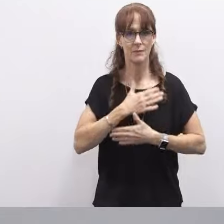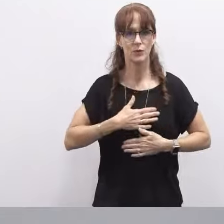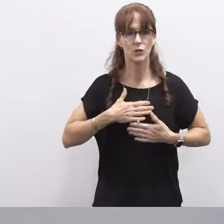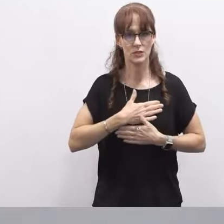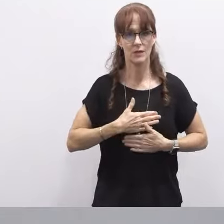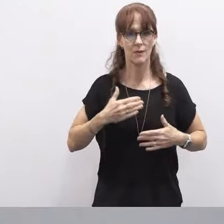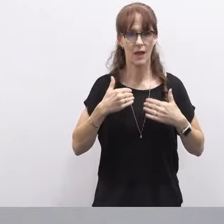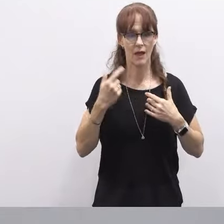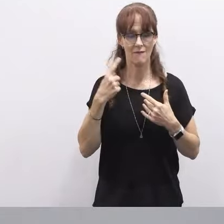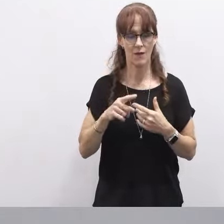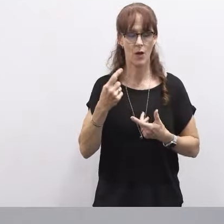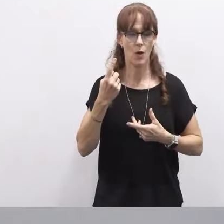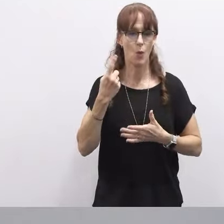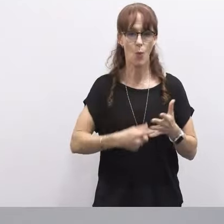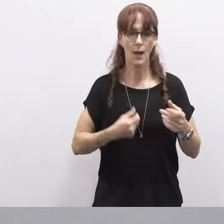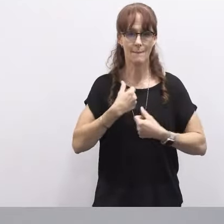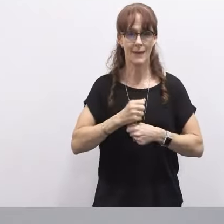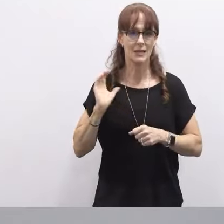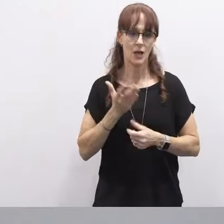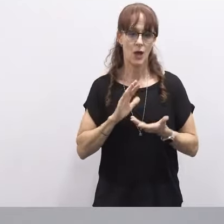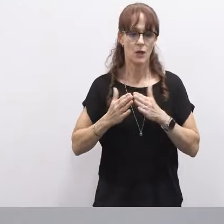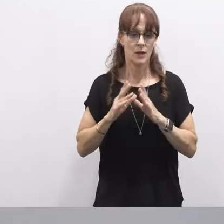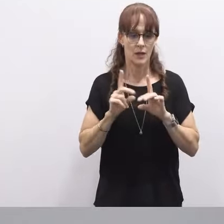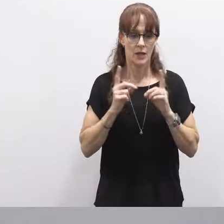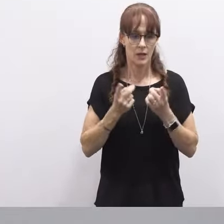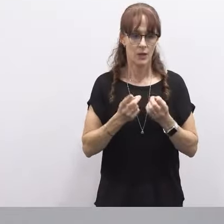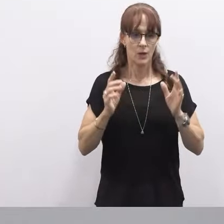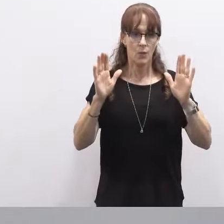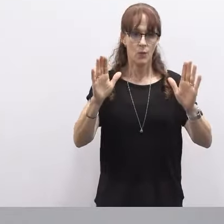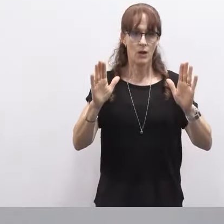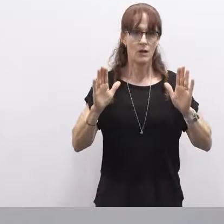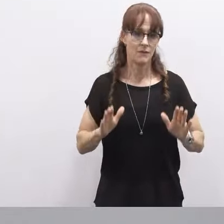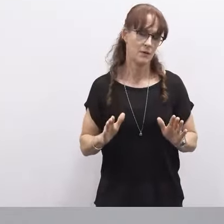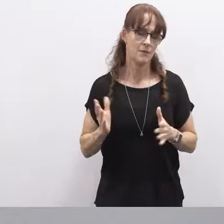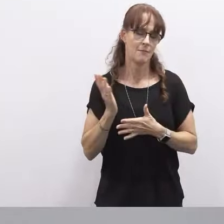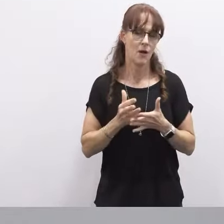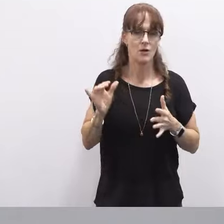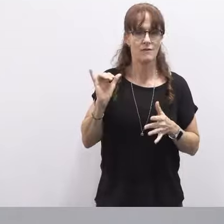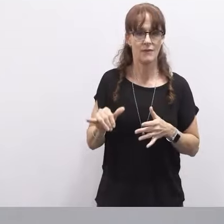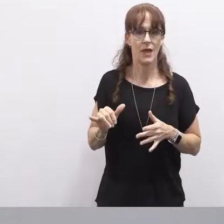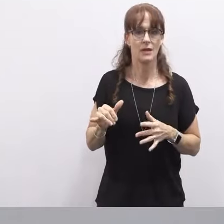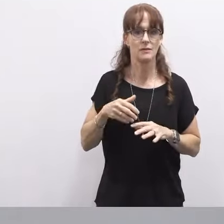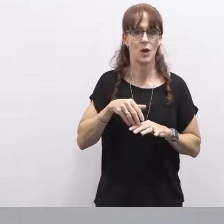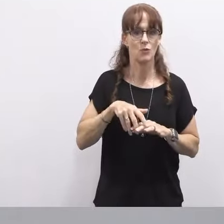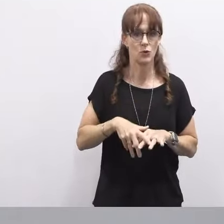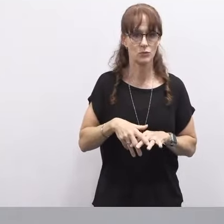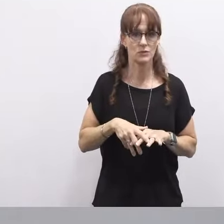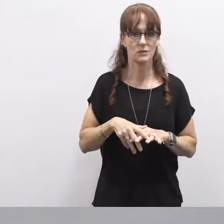that we have for what makes our community and our district wonderful. And part of that is in our roots and our indigenous roots.